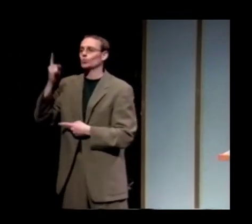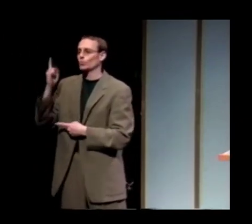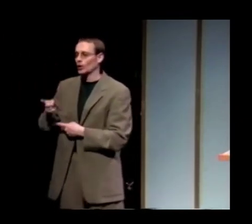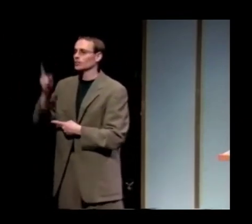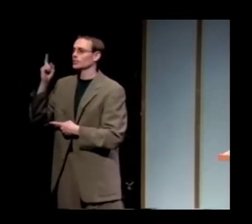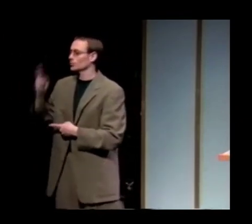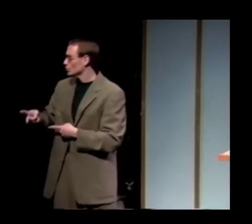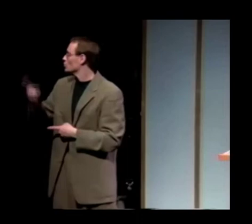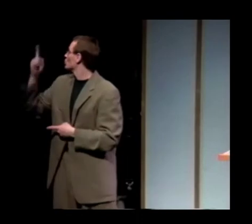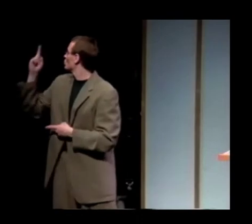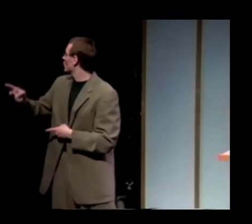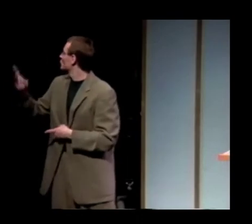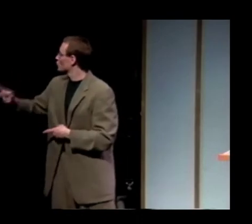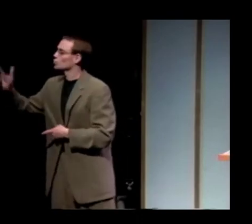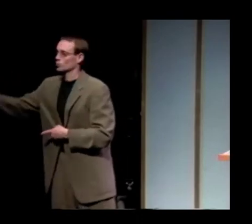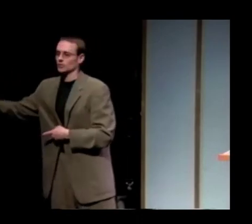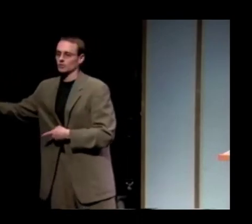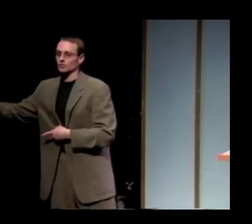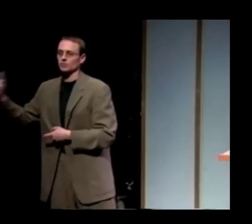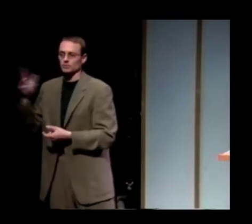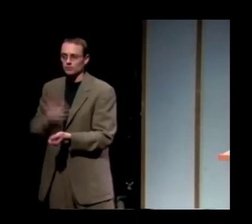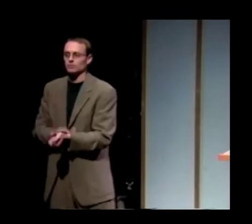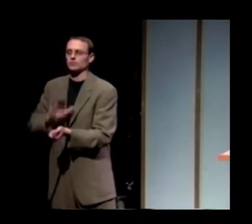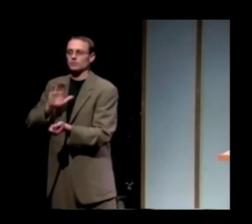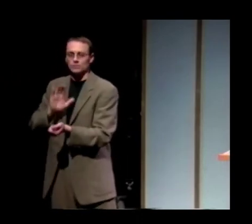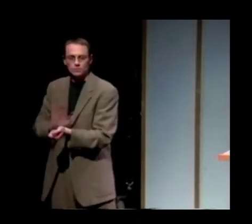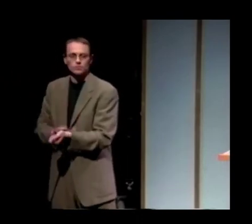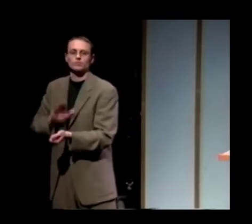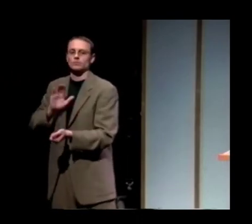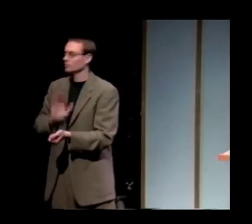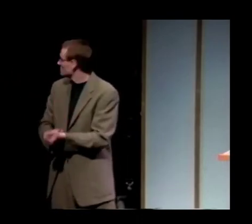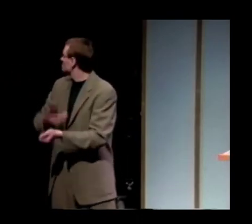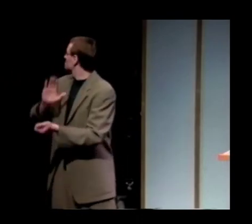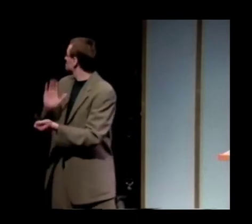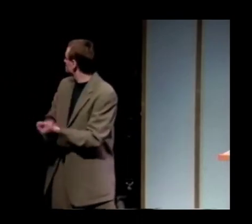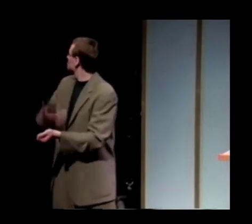OK. 1, 2, 1, 2, 1, 2, 3. SO IT'S A RHYTHM.